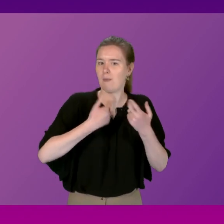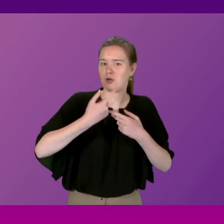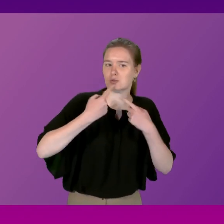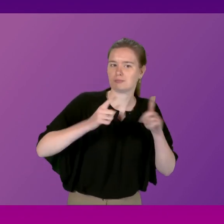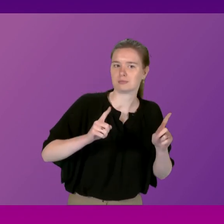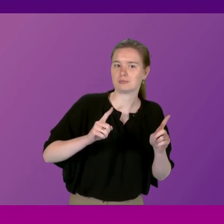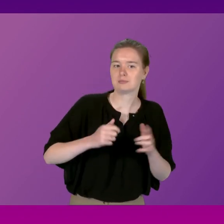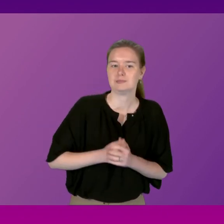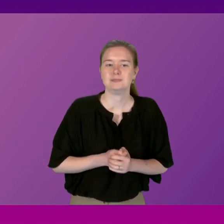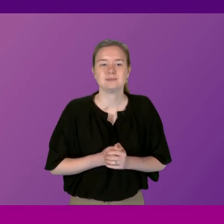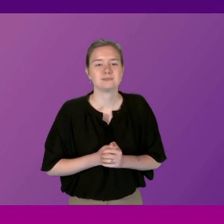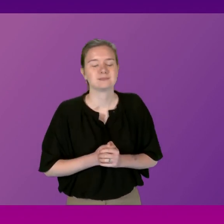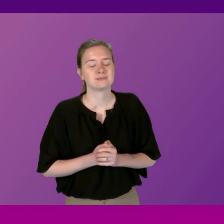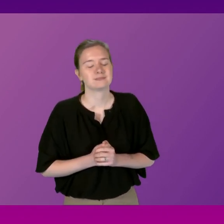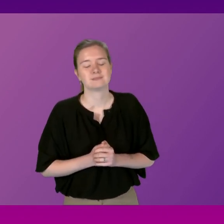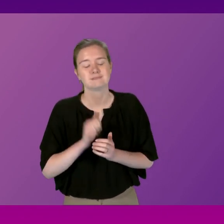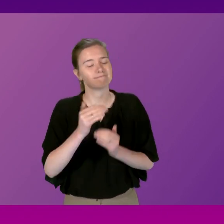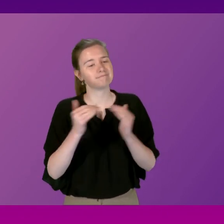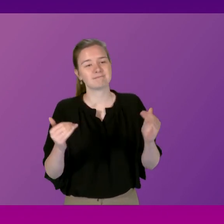That is absolutely fair and right.